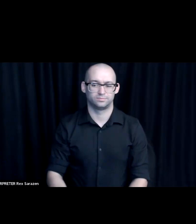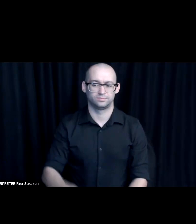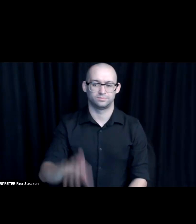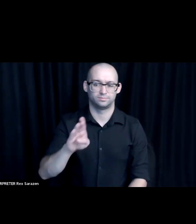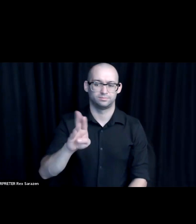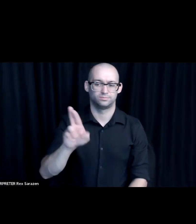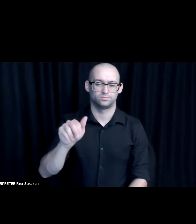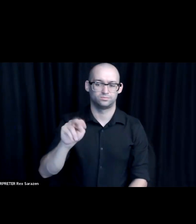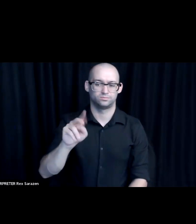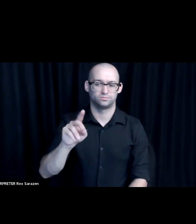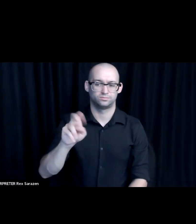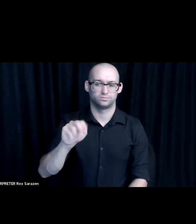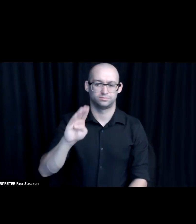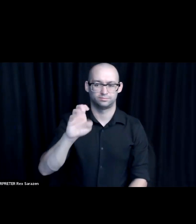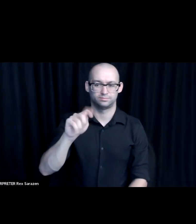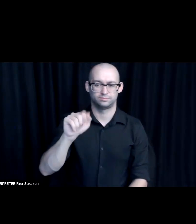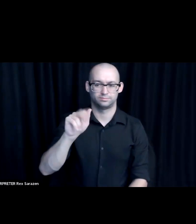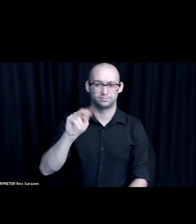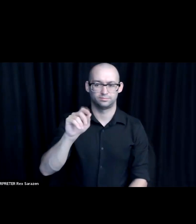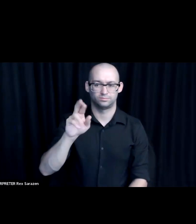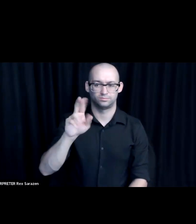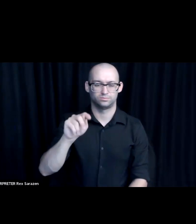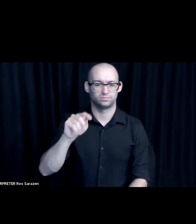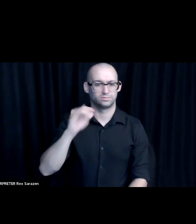you asked a really interesting question, and I was wondering if you're in a place where you can